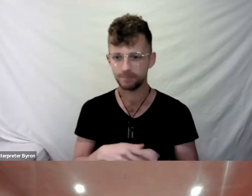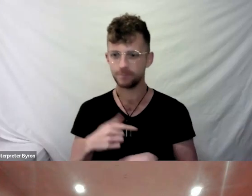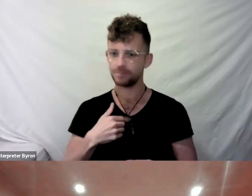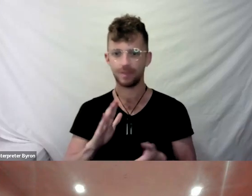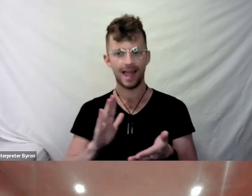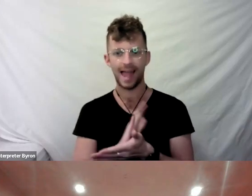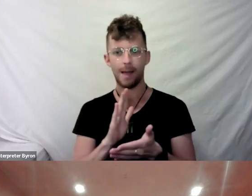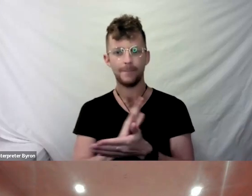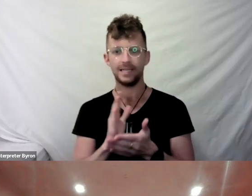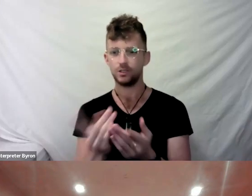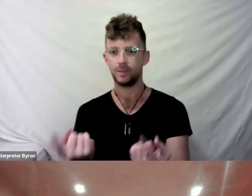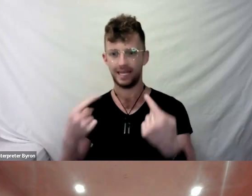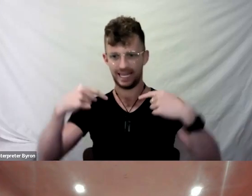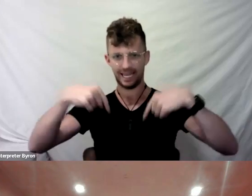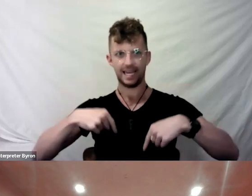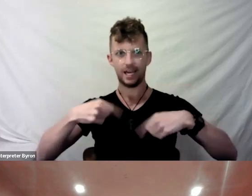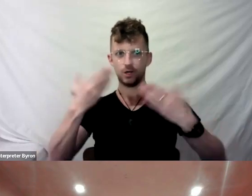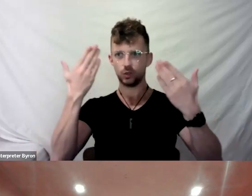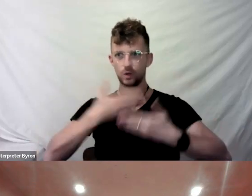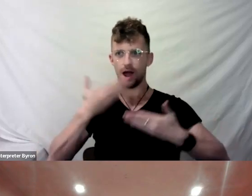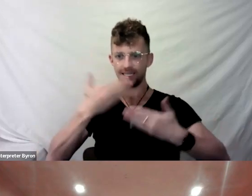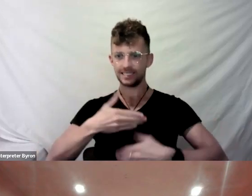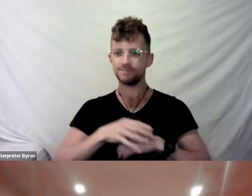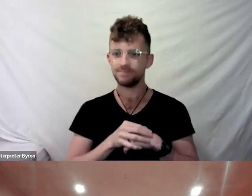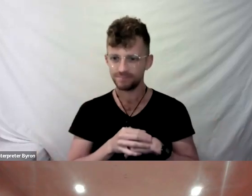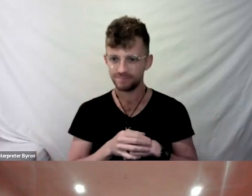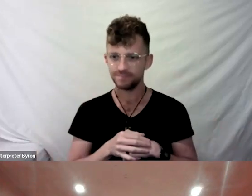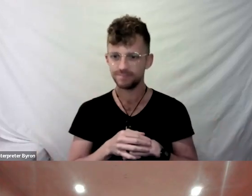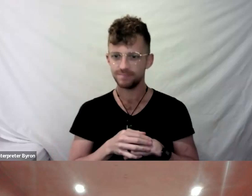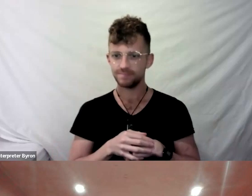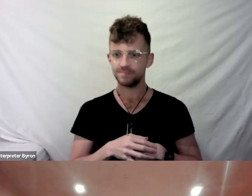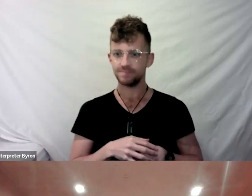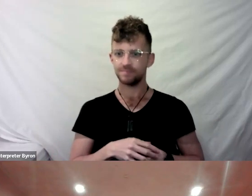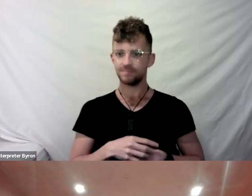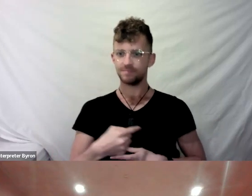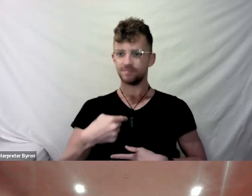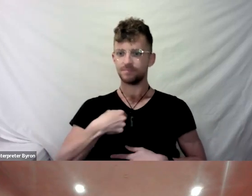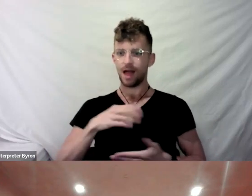I worked in the establishment unit as the parent lead, I am a parent of a disabled child